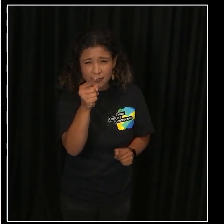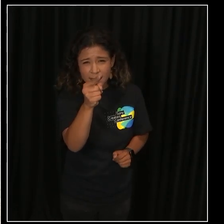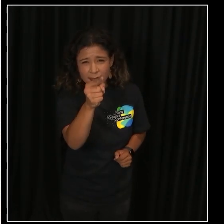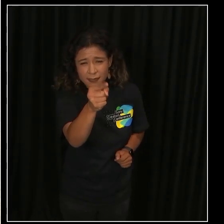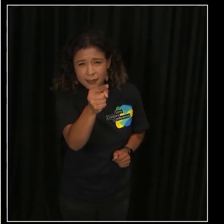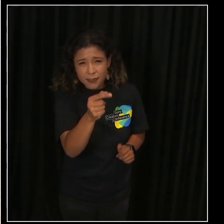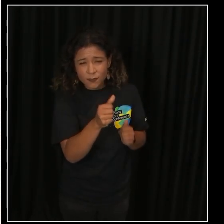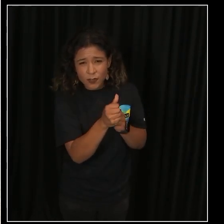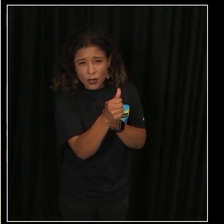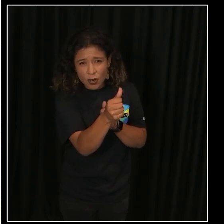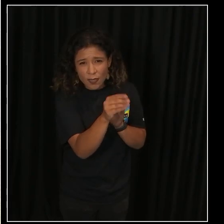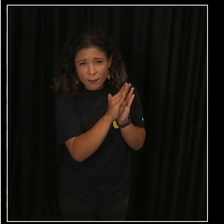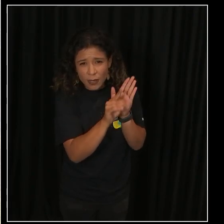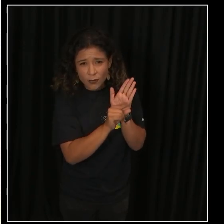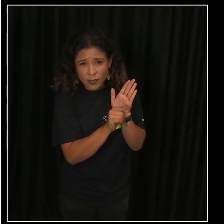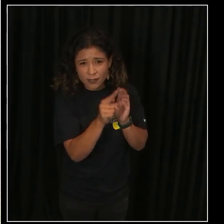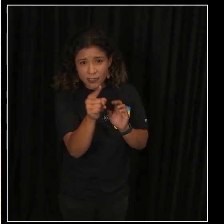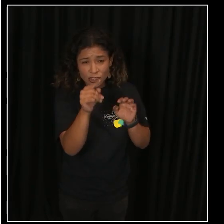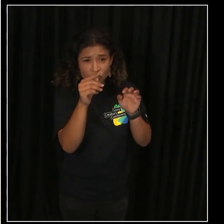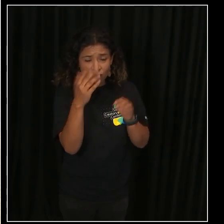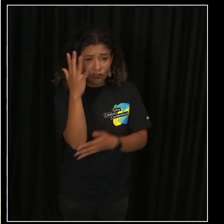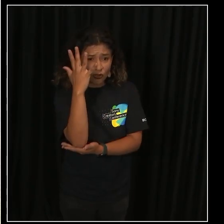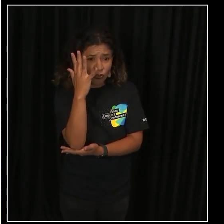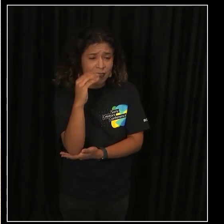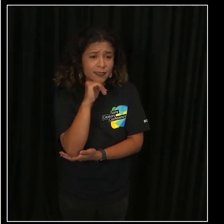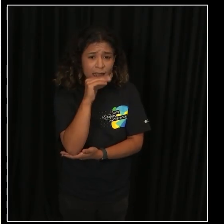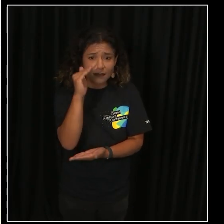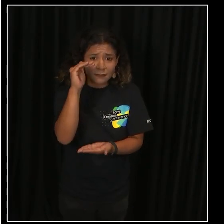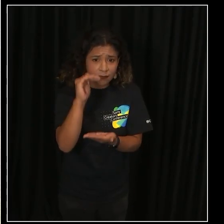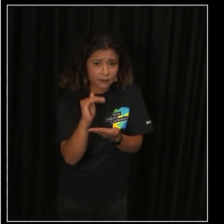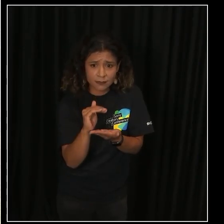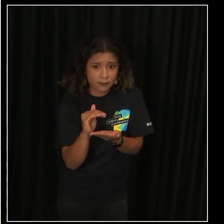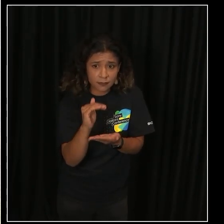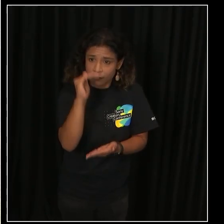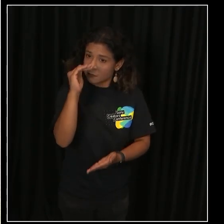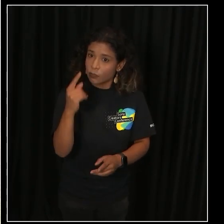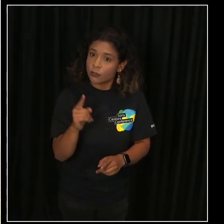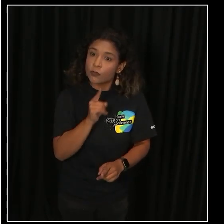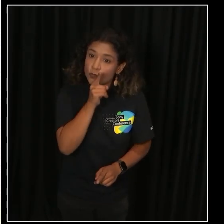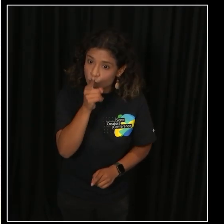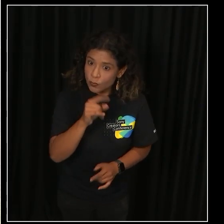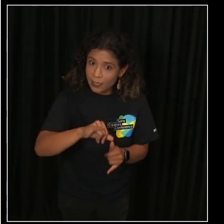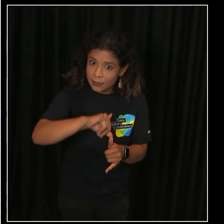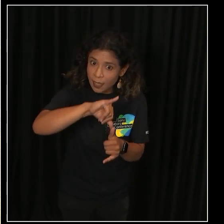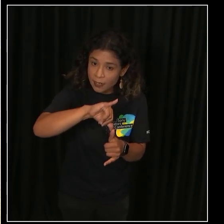And these trees are not scaled down their full size, so it's actually quite a long way away.